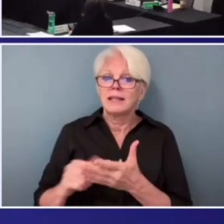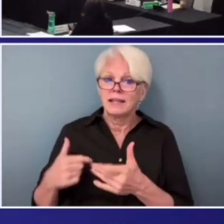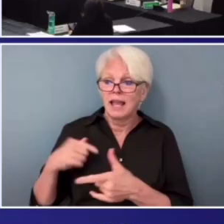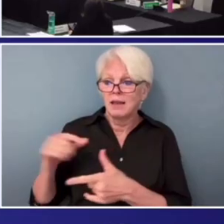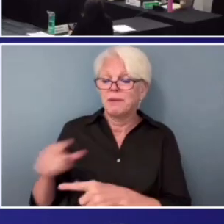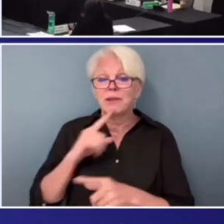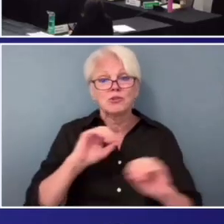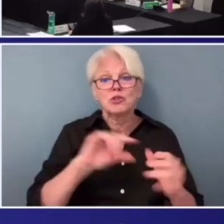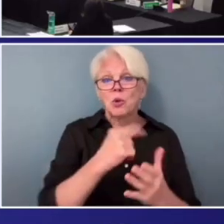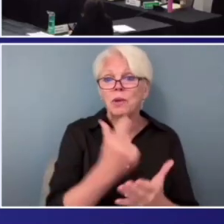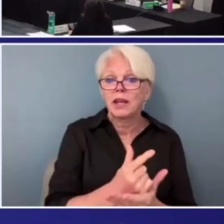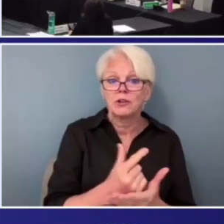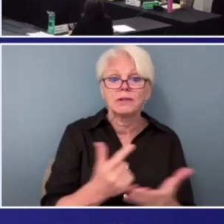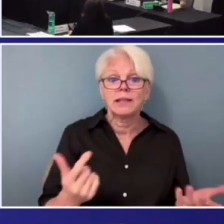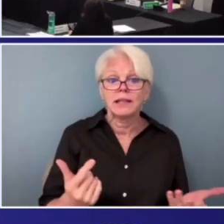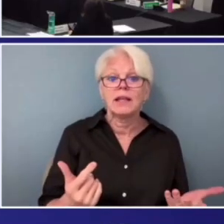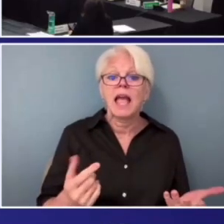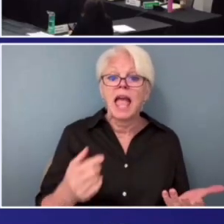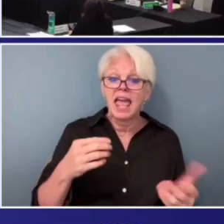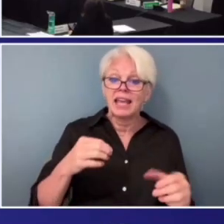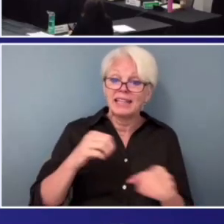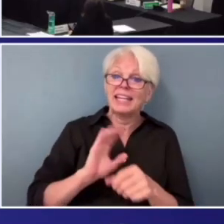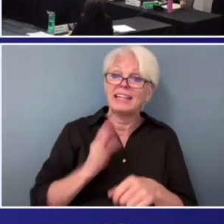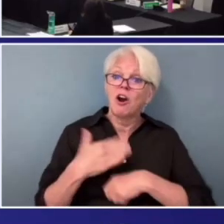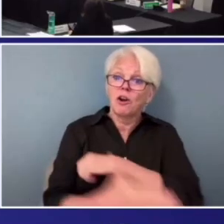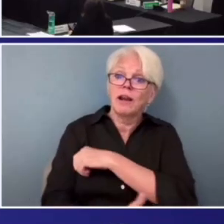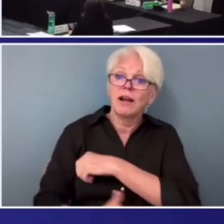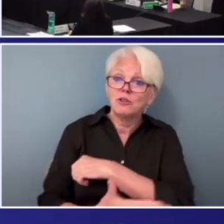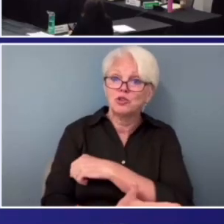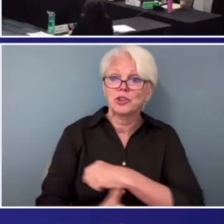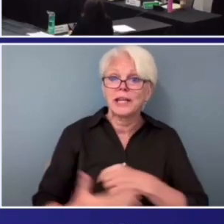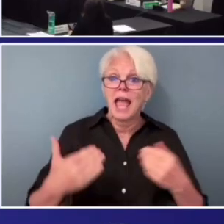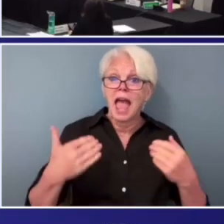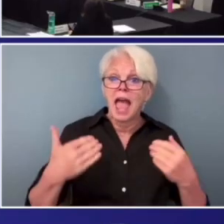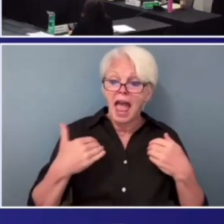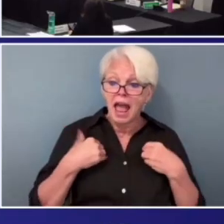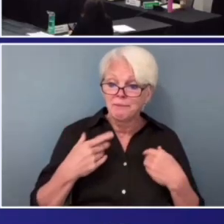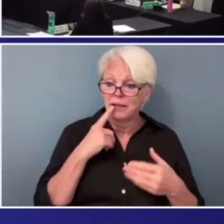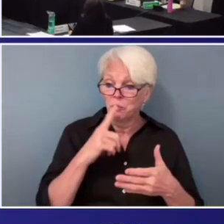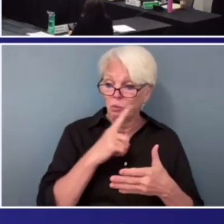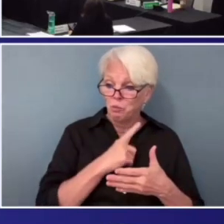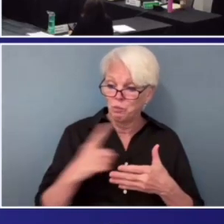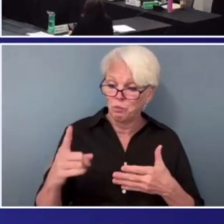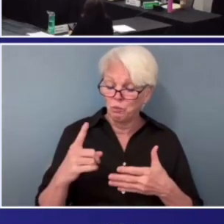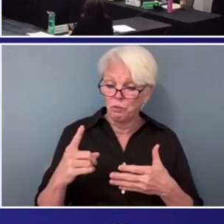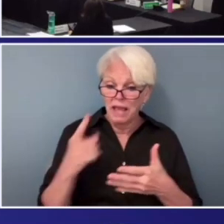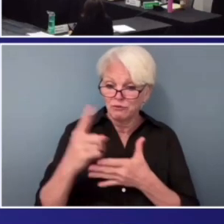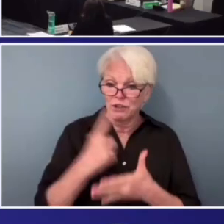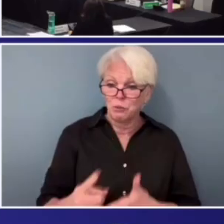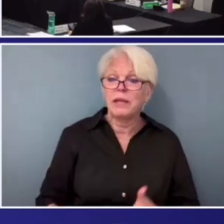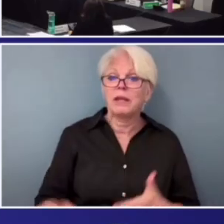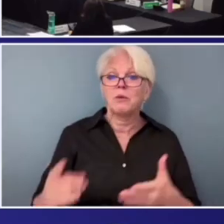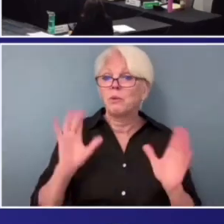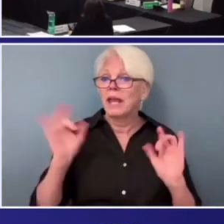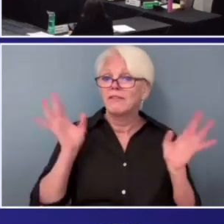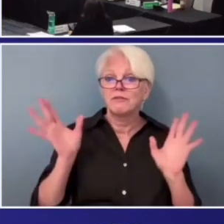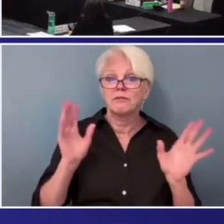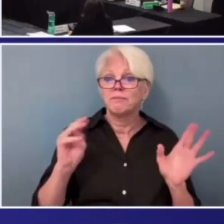in our country where some national story about mass violence doesn't hit our news feeds. And every time that happens,